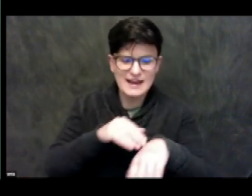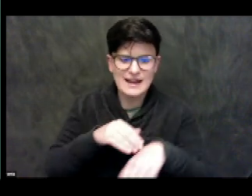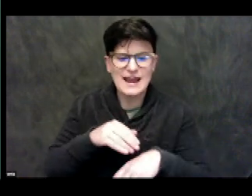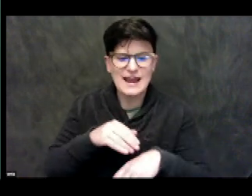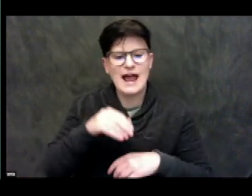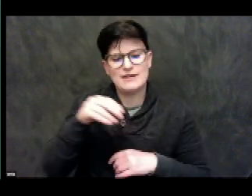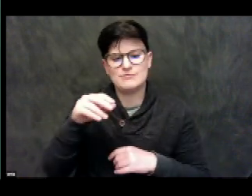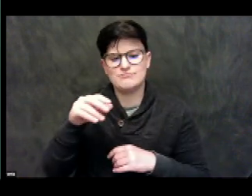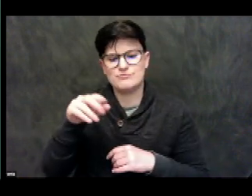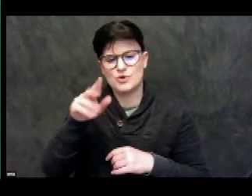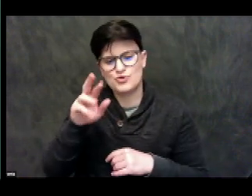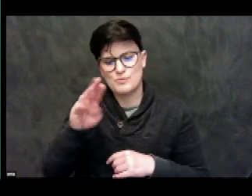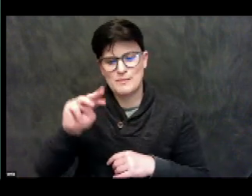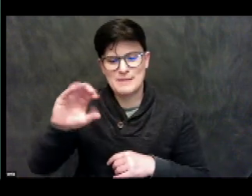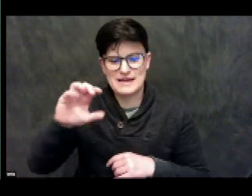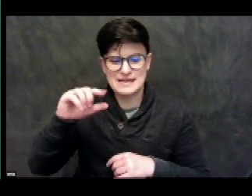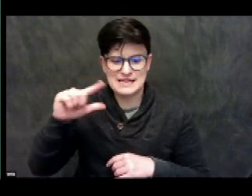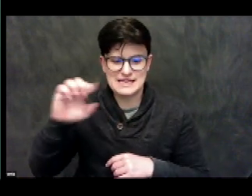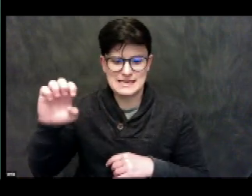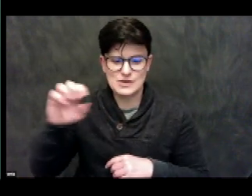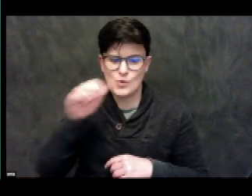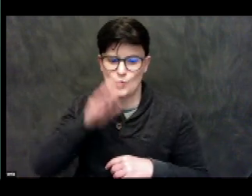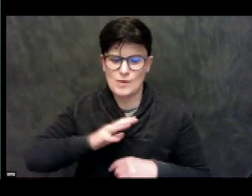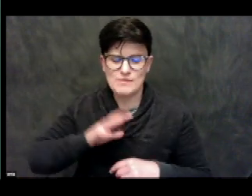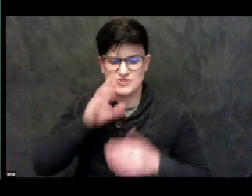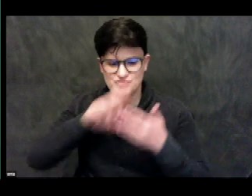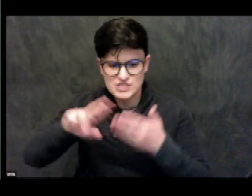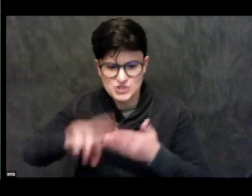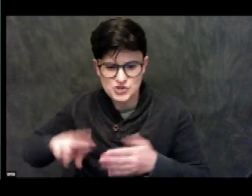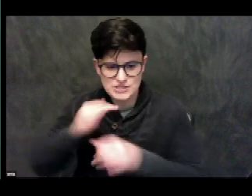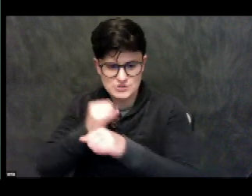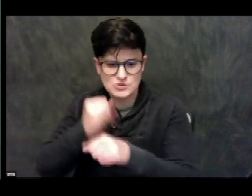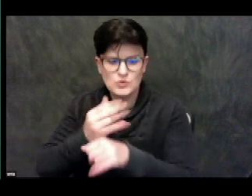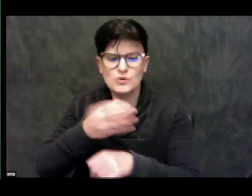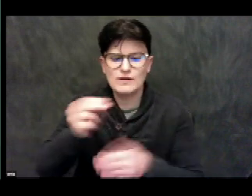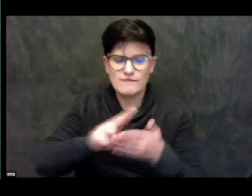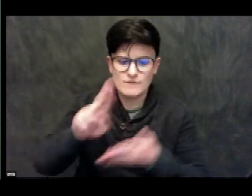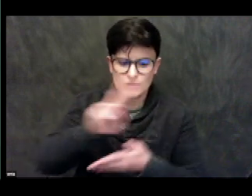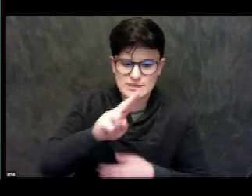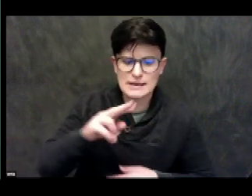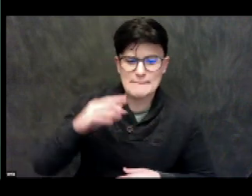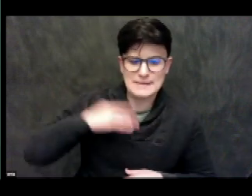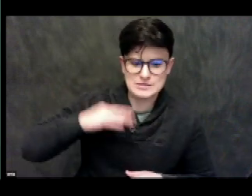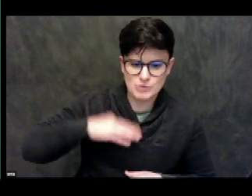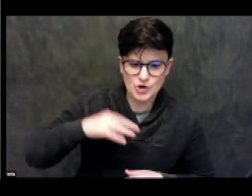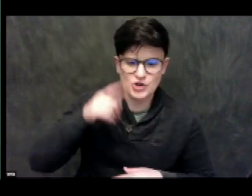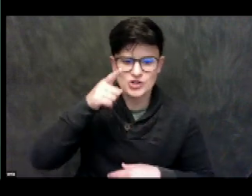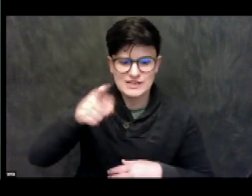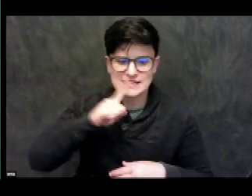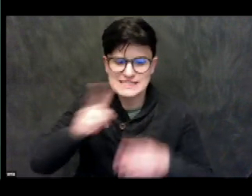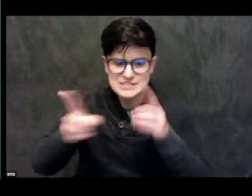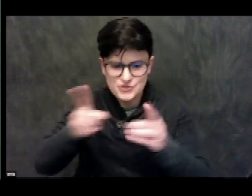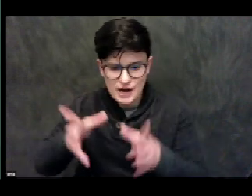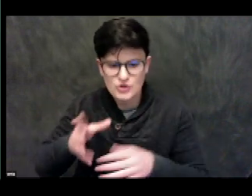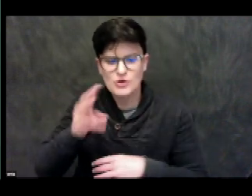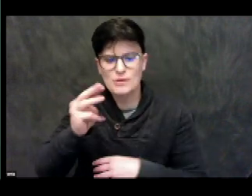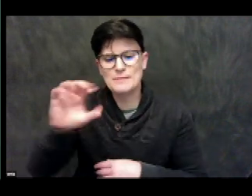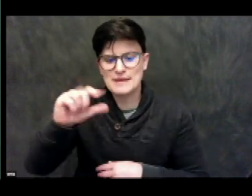Center for Women with Disability. His clinical expertise in women's health care for women with mobility, intellectual disabilities.